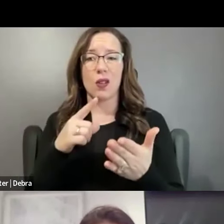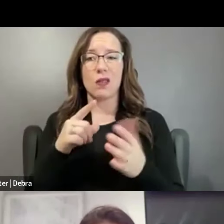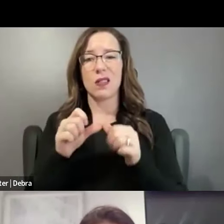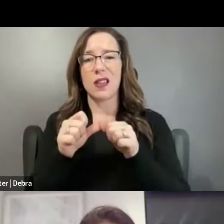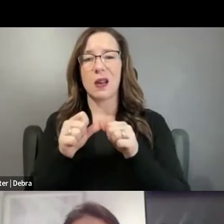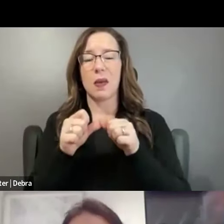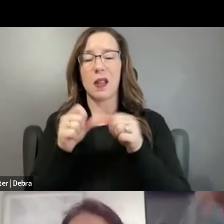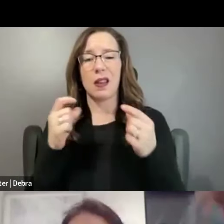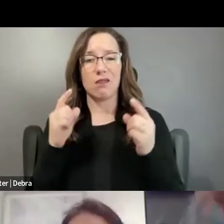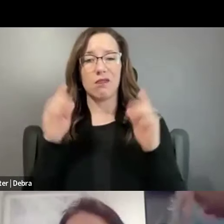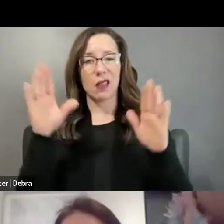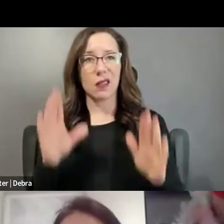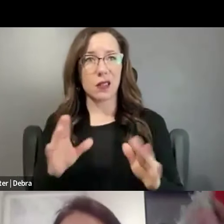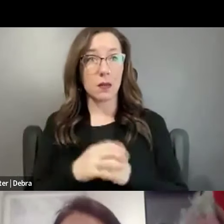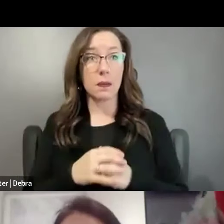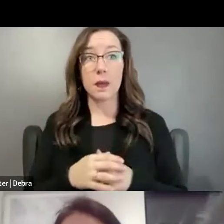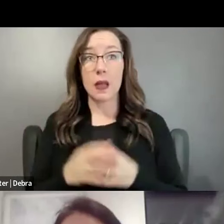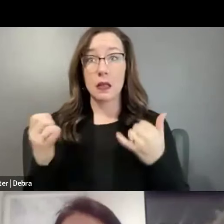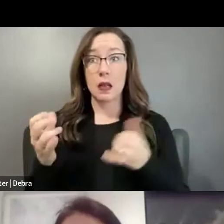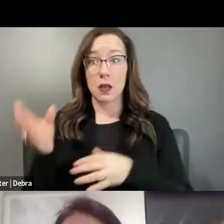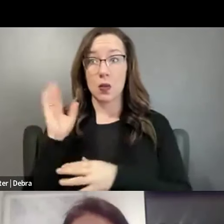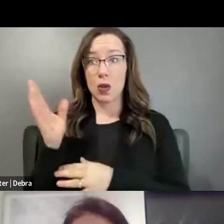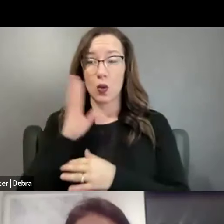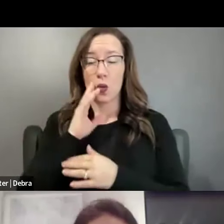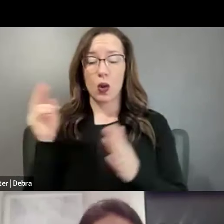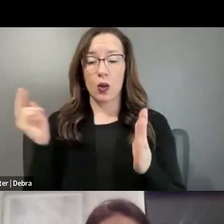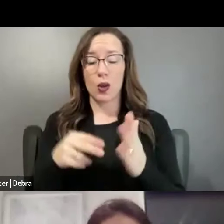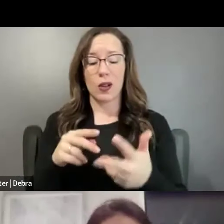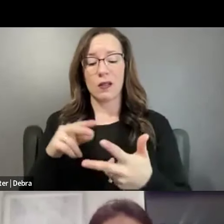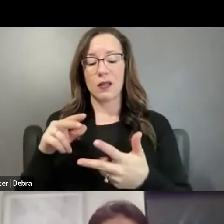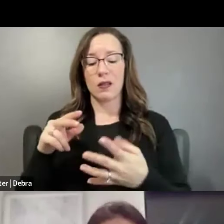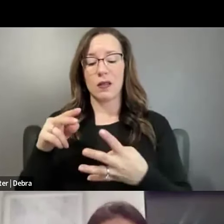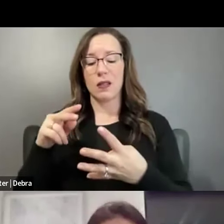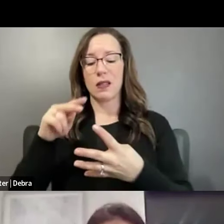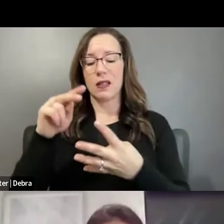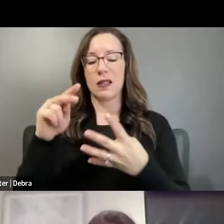So today's presentations are really going to look at the second and third recommendations